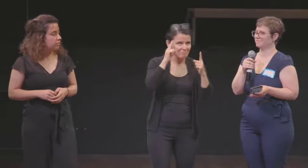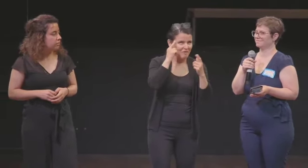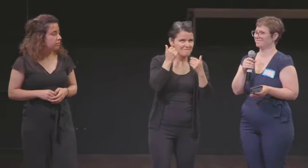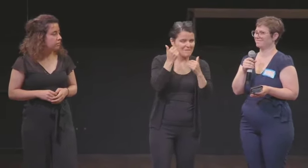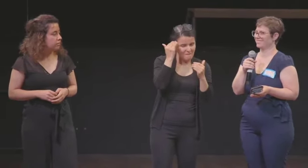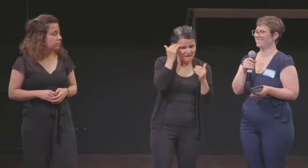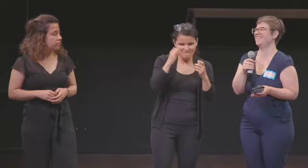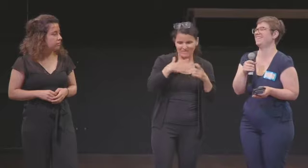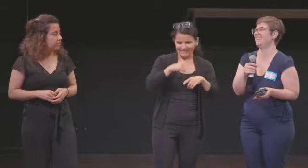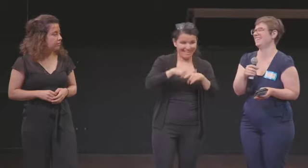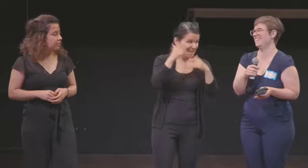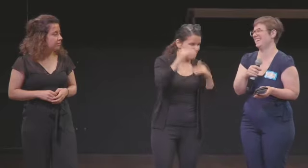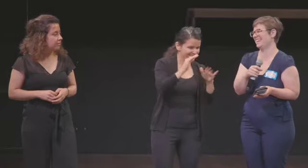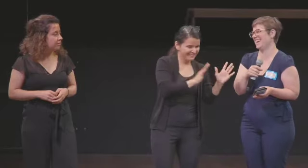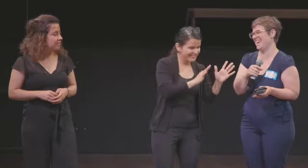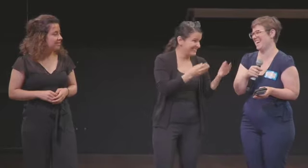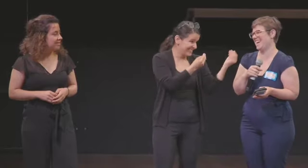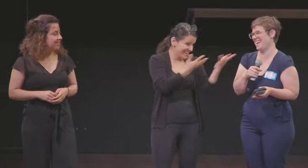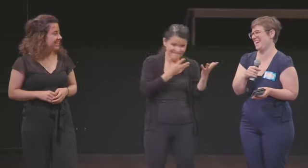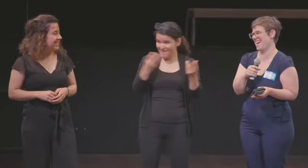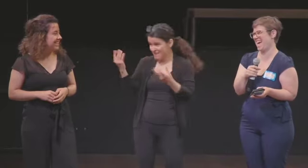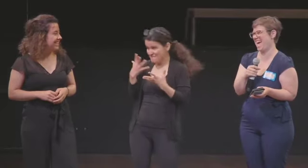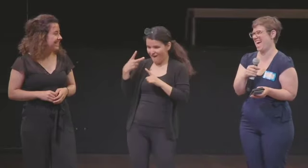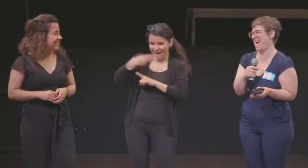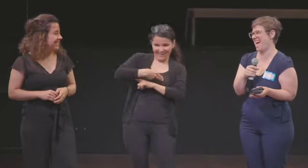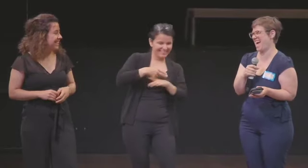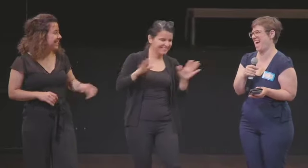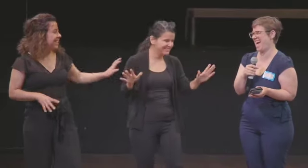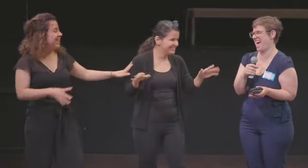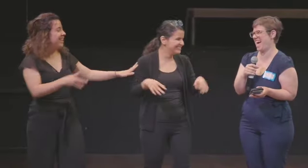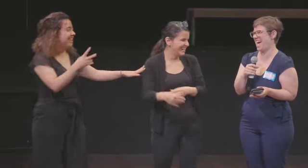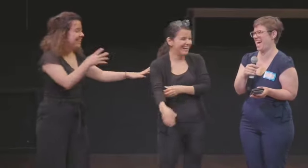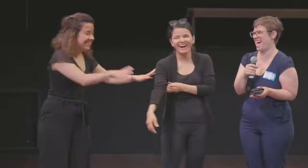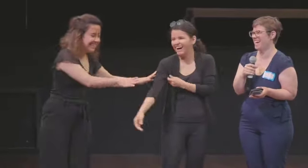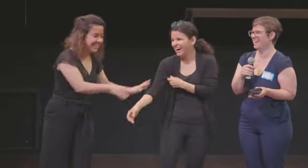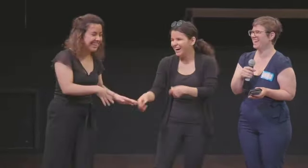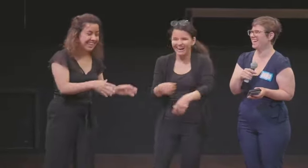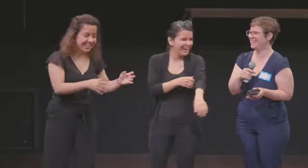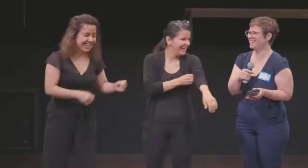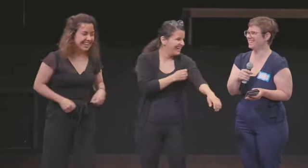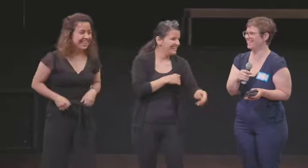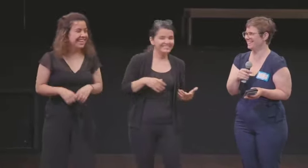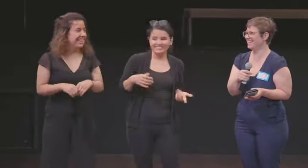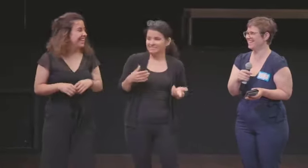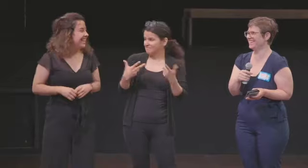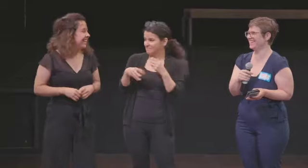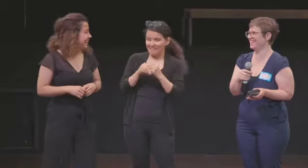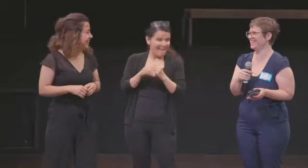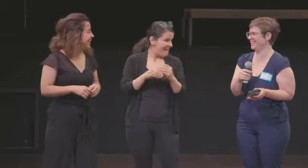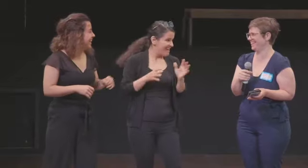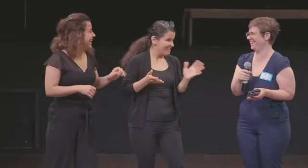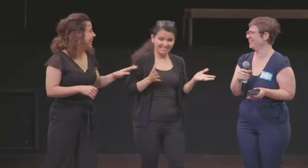I mean, I don't want to keep going on and on, I'm trying to be mindful of my time and you guys have to let me know because I can really keep going, because, you know.